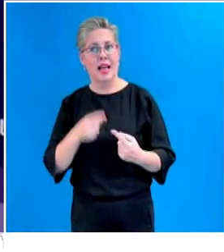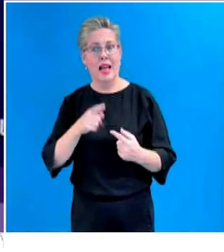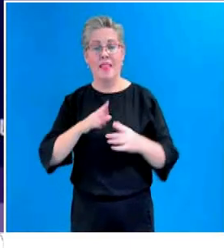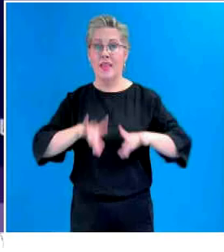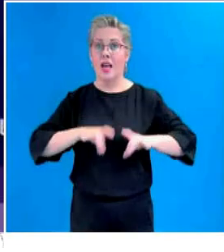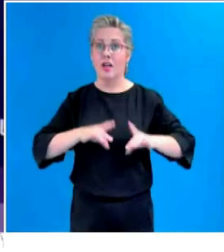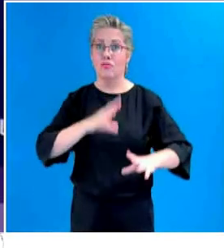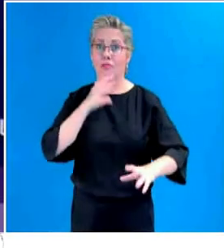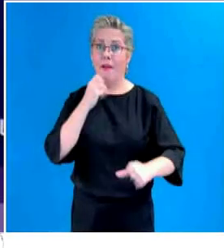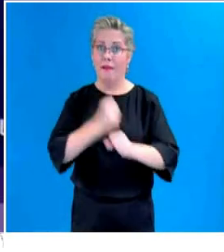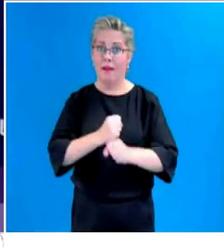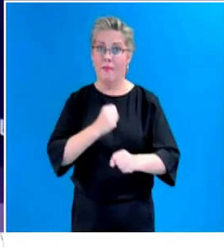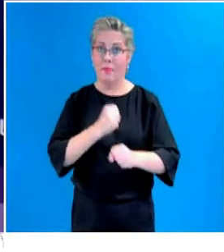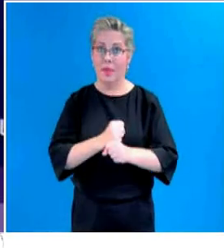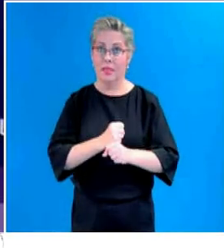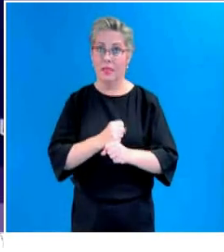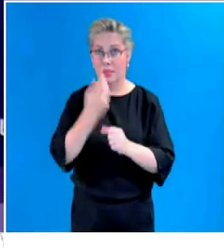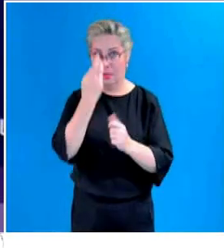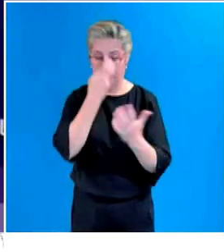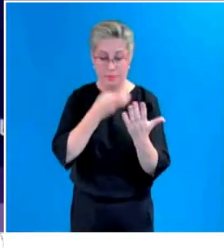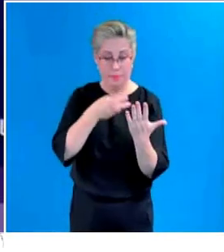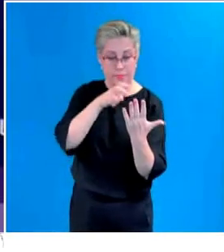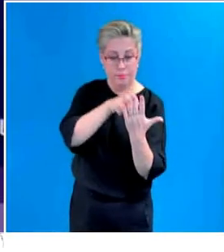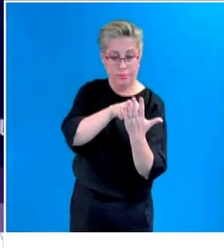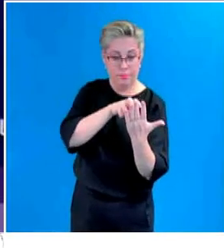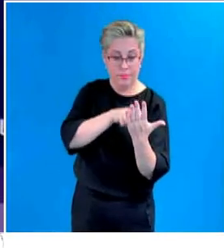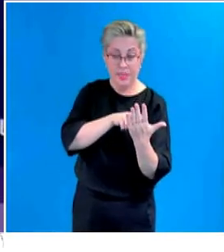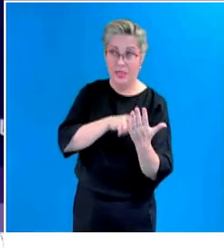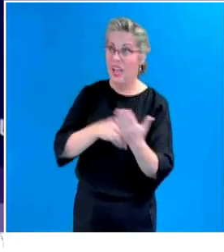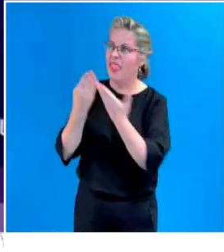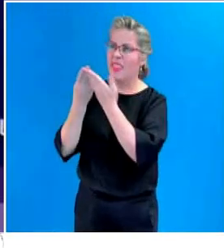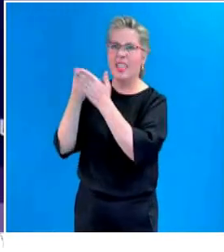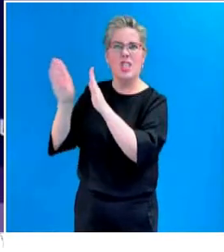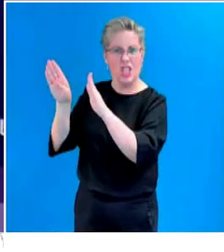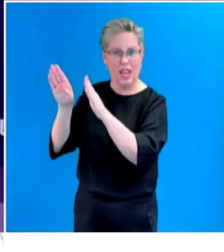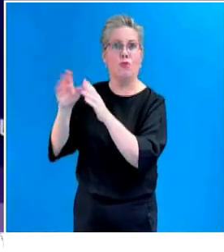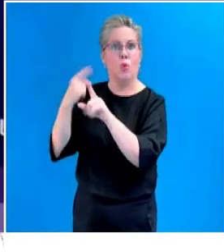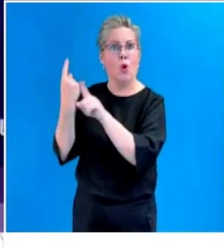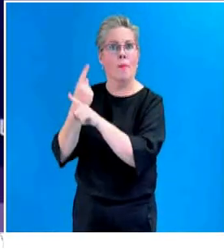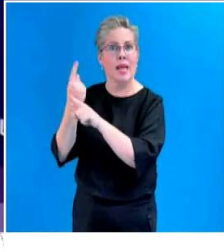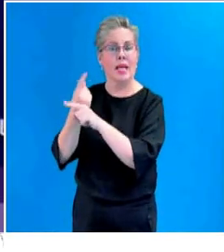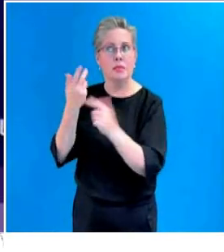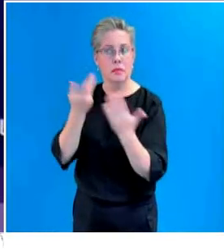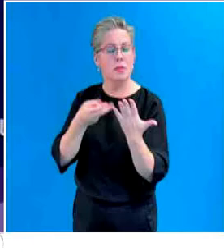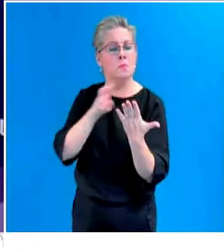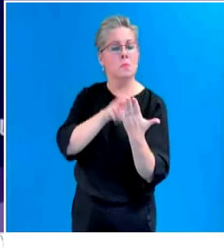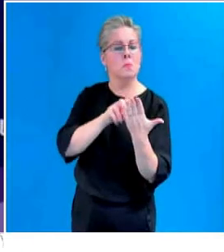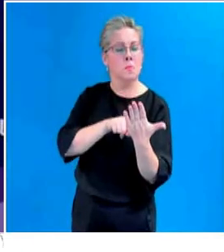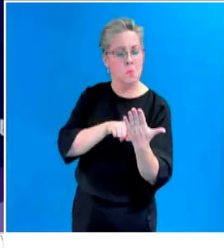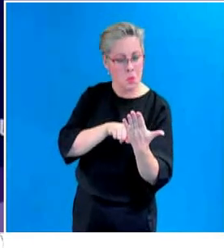general comments made by the UN committee, but that sometimes the